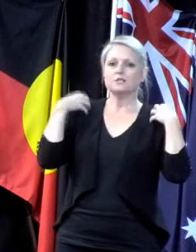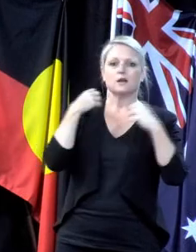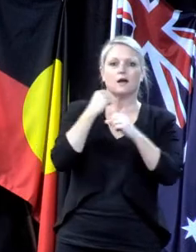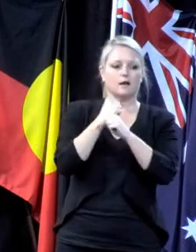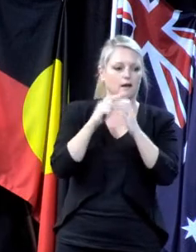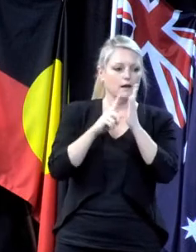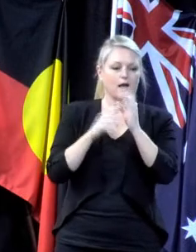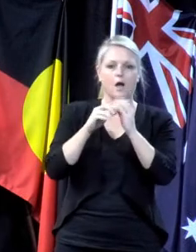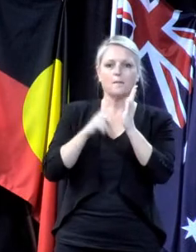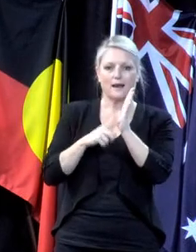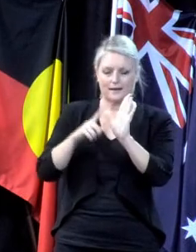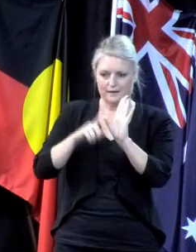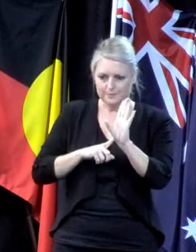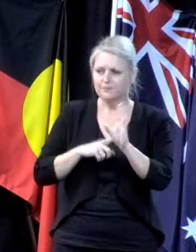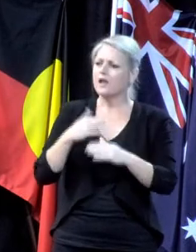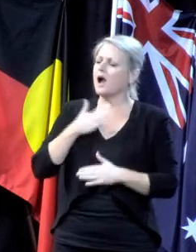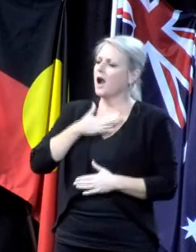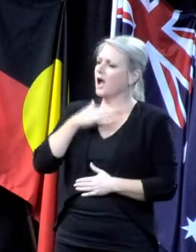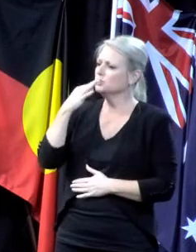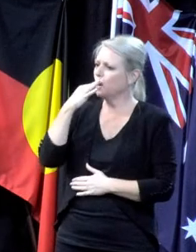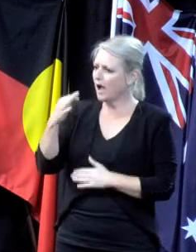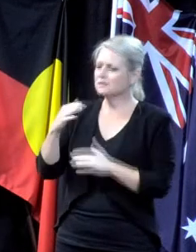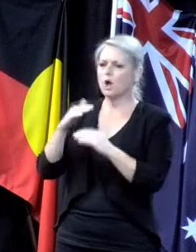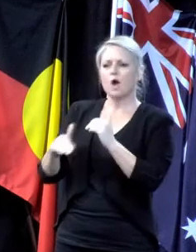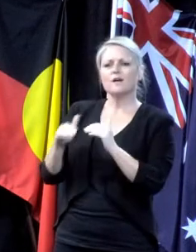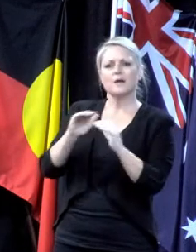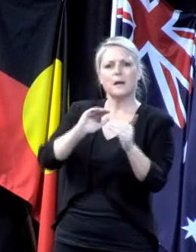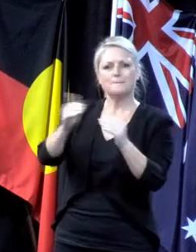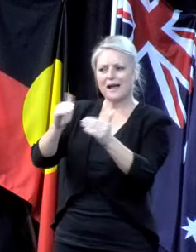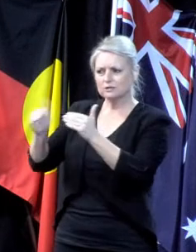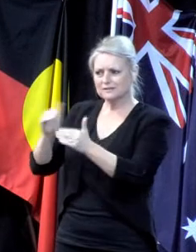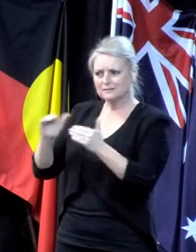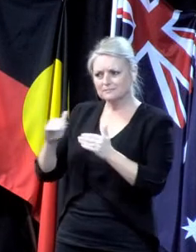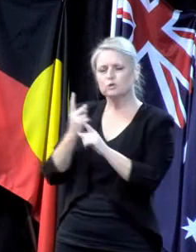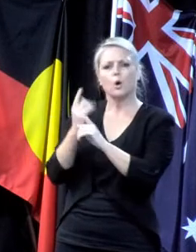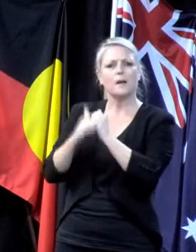of different socioeconomic groupings and the diversity groupings.